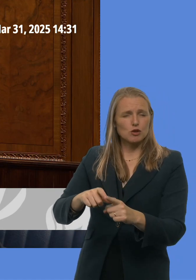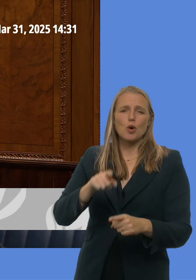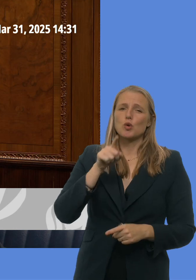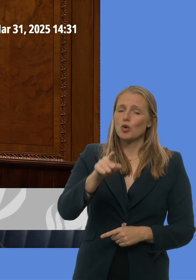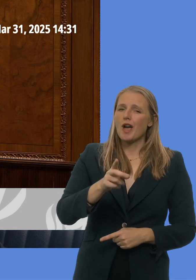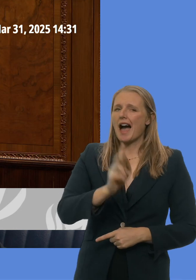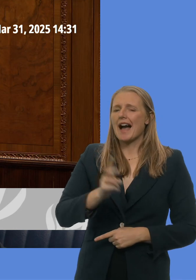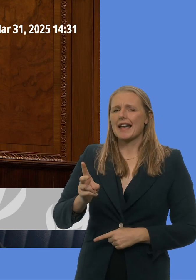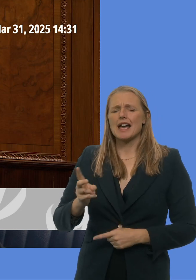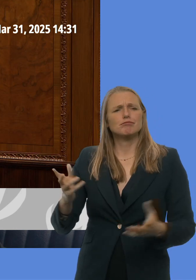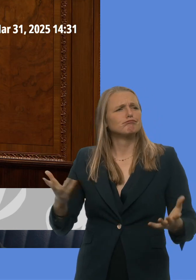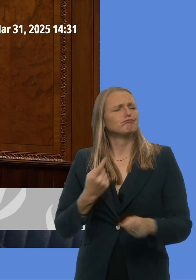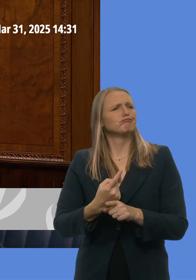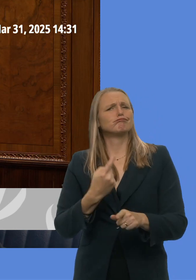There is far too much work to be done.